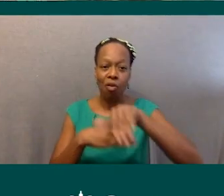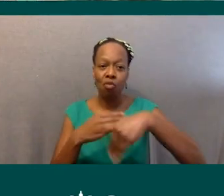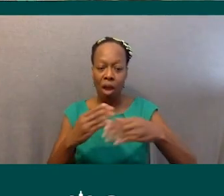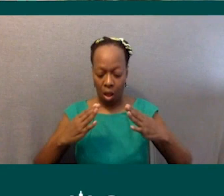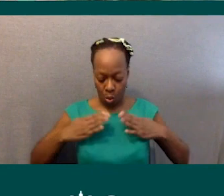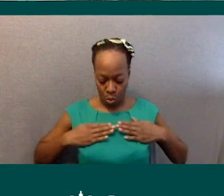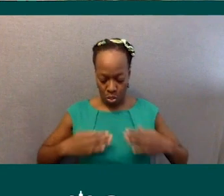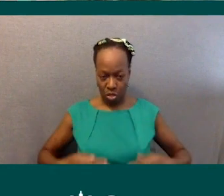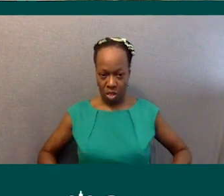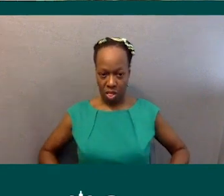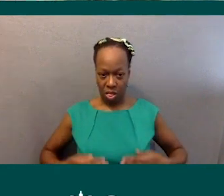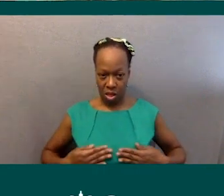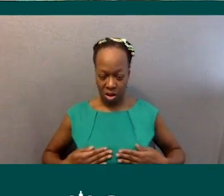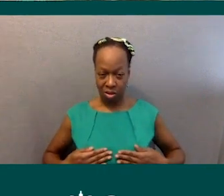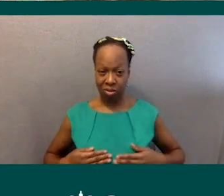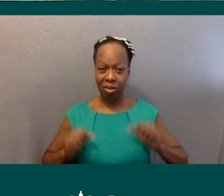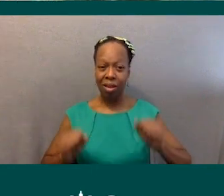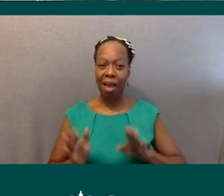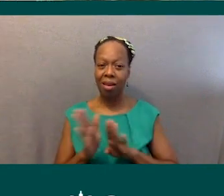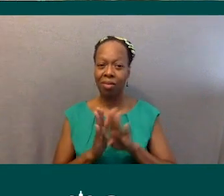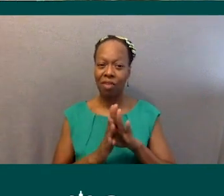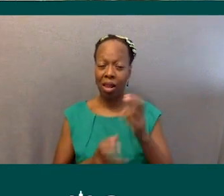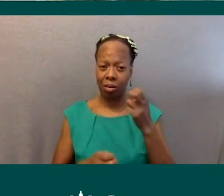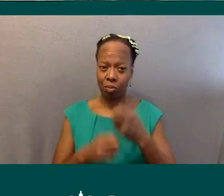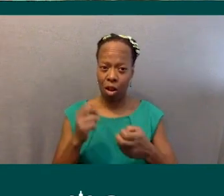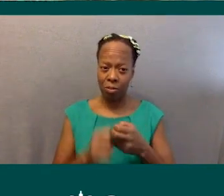Higher dose or size, so some mental problems,